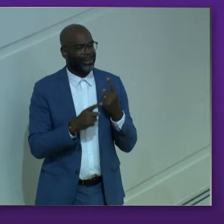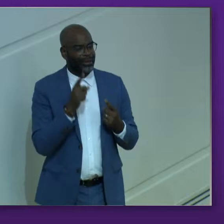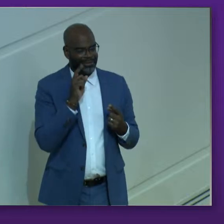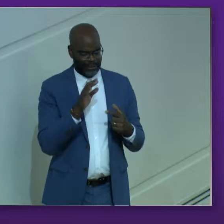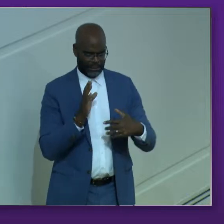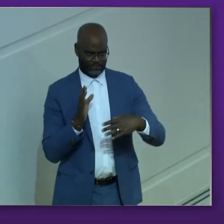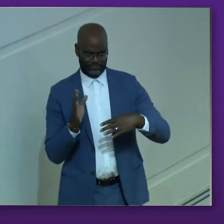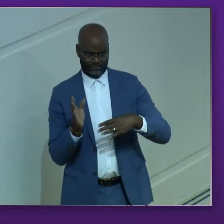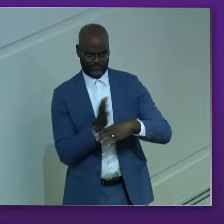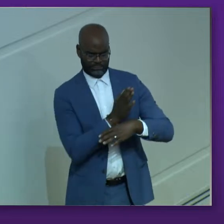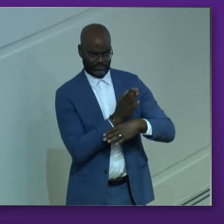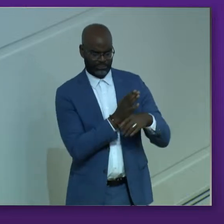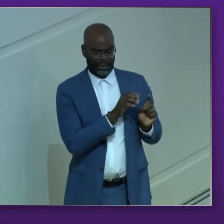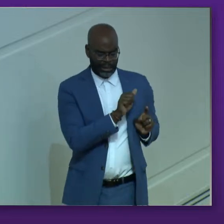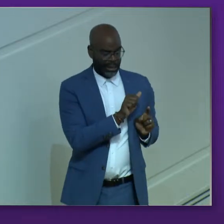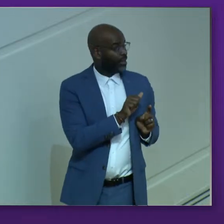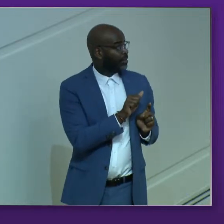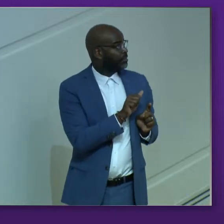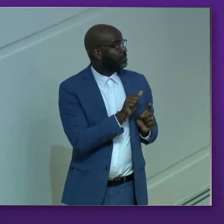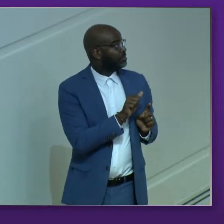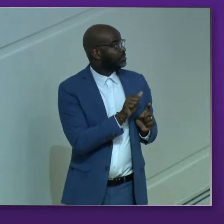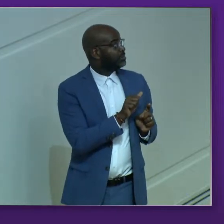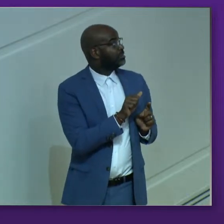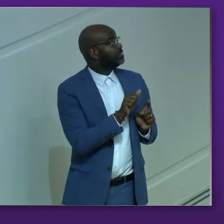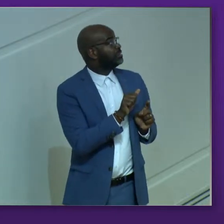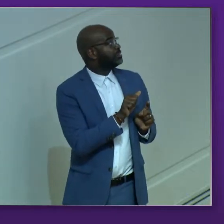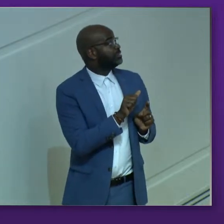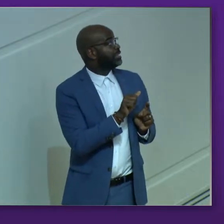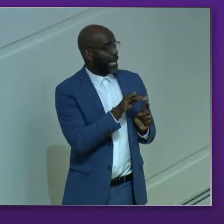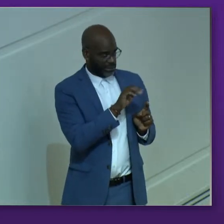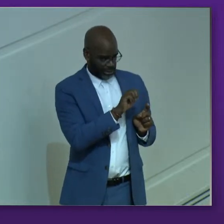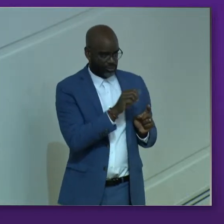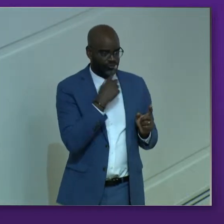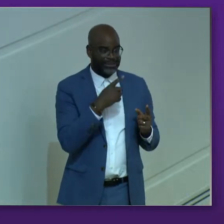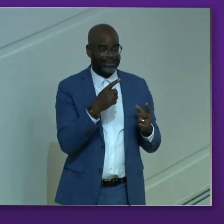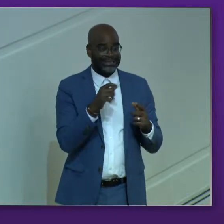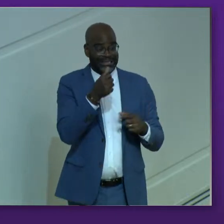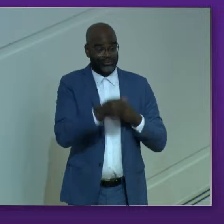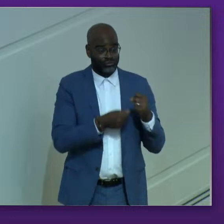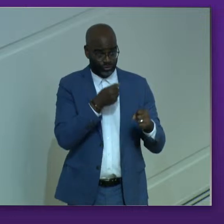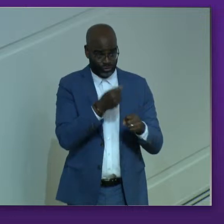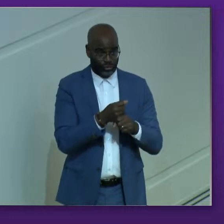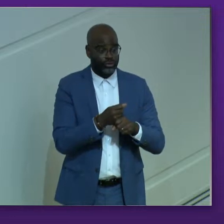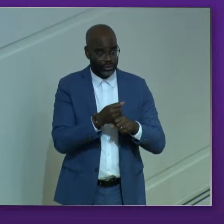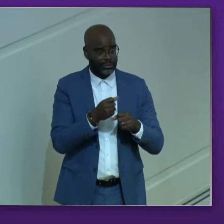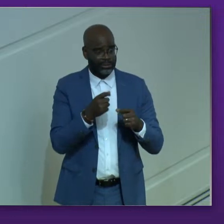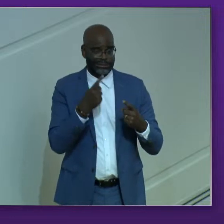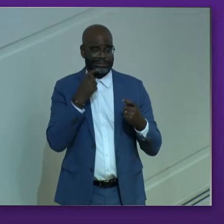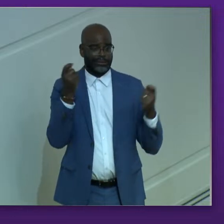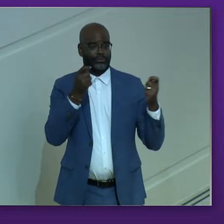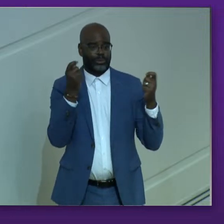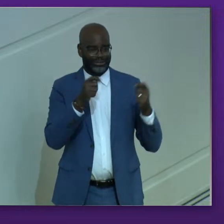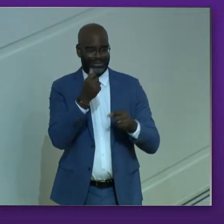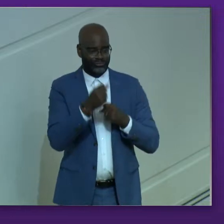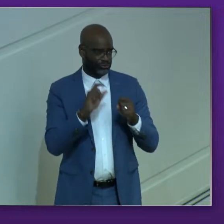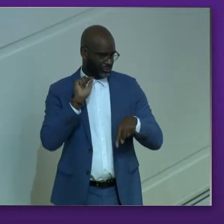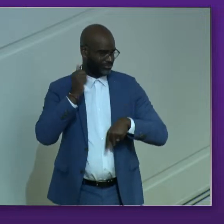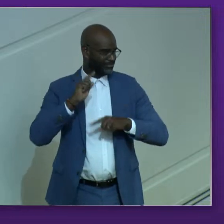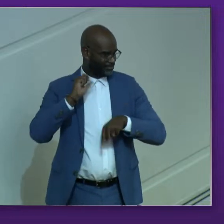CONTRIBUTING TO ACCESS COMPLETION AND POST COMPLETION